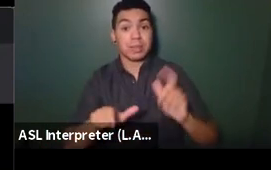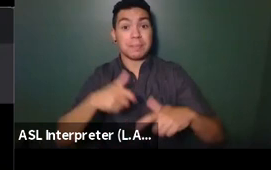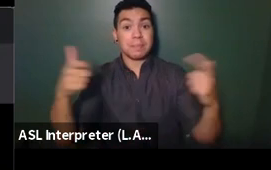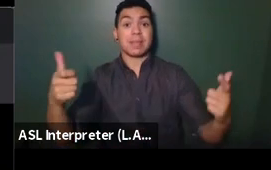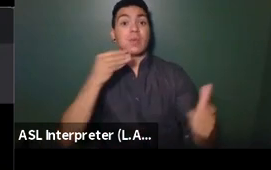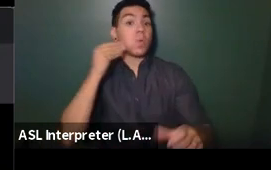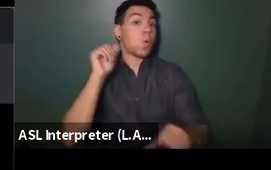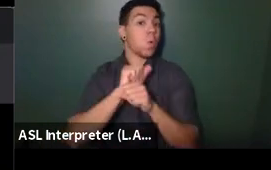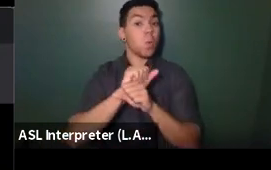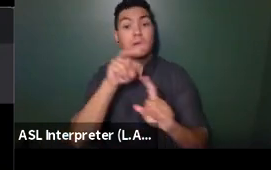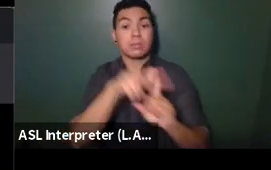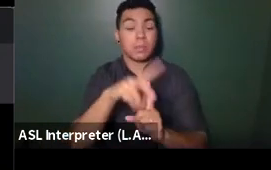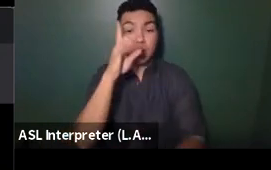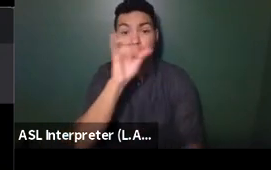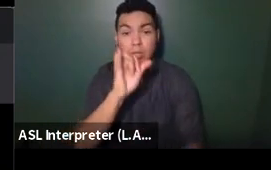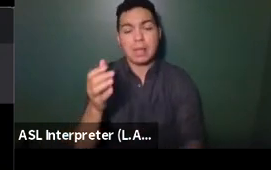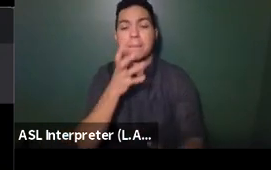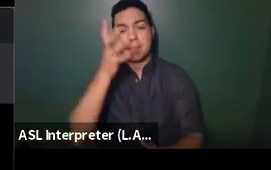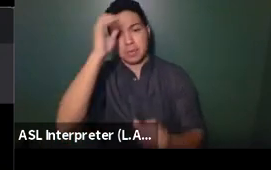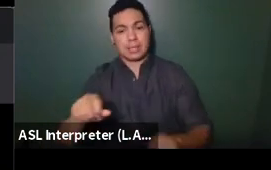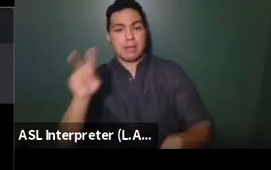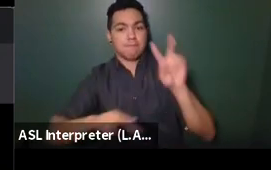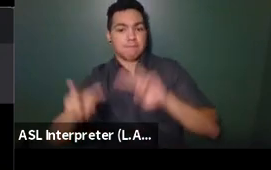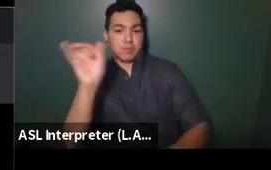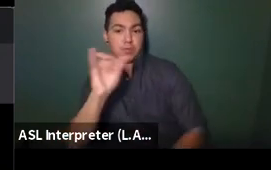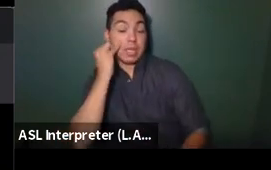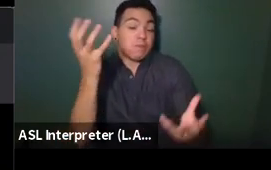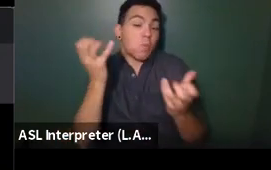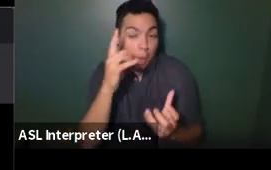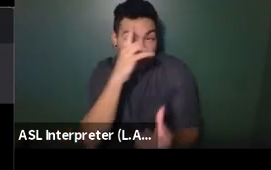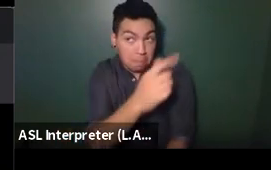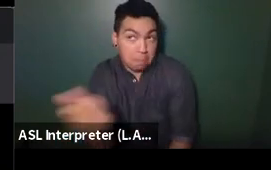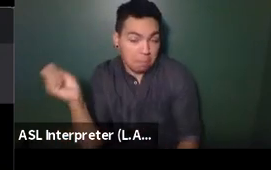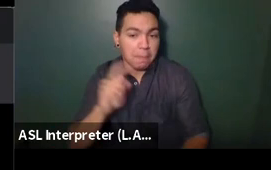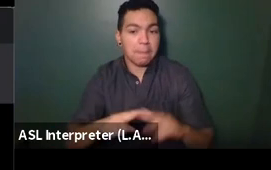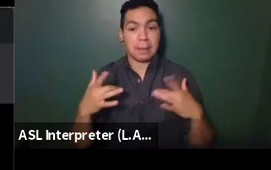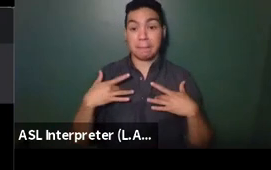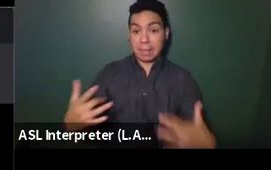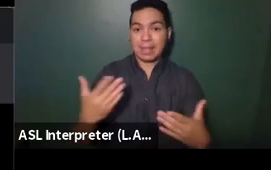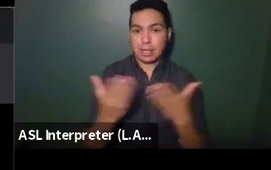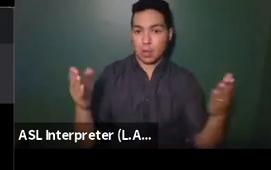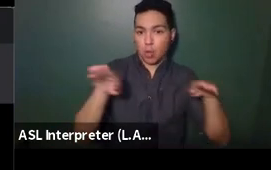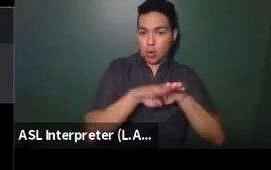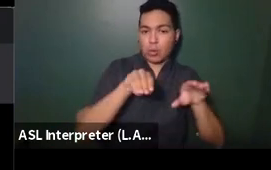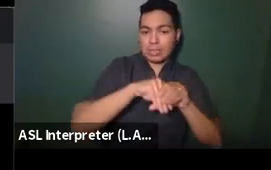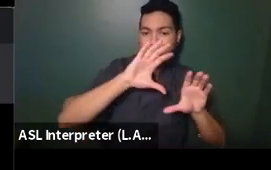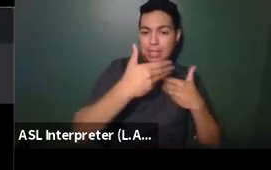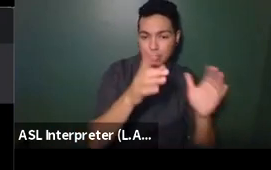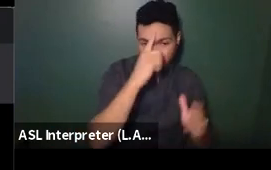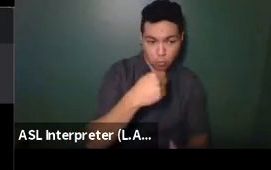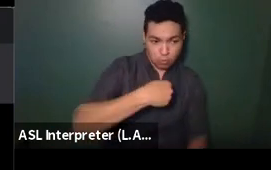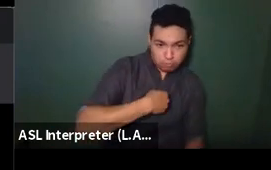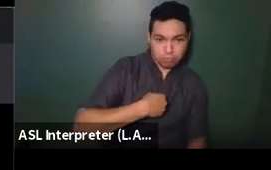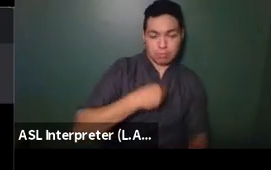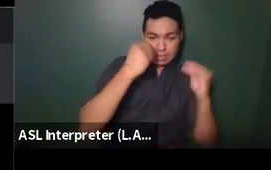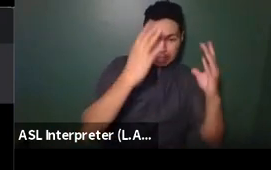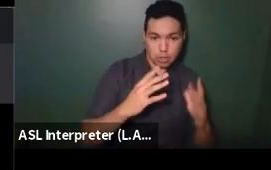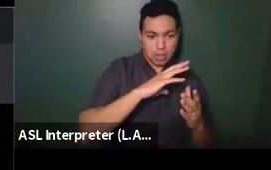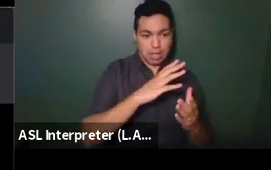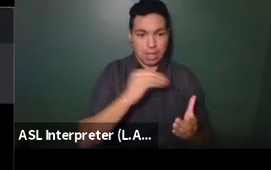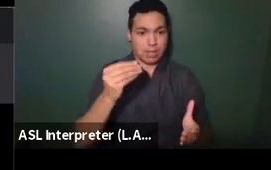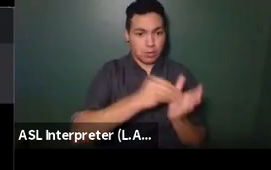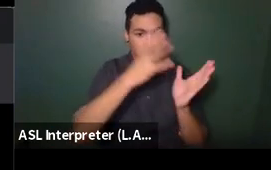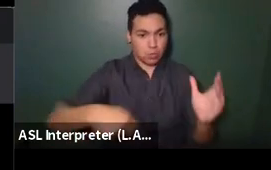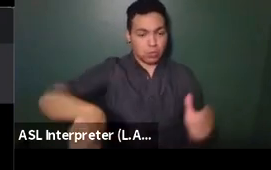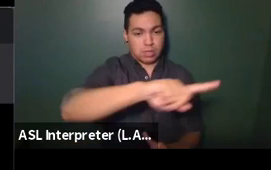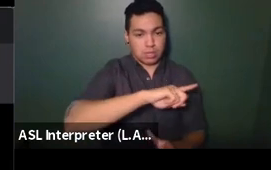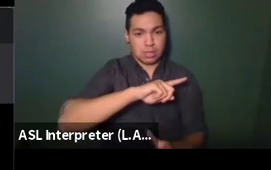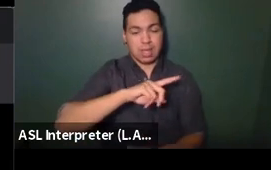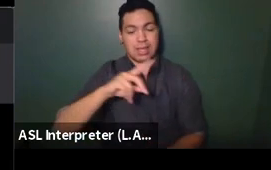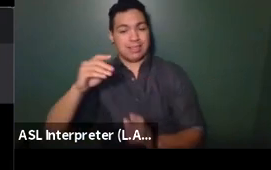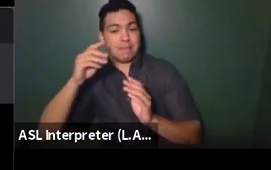Jeff Crawford: You could have parents be able to view that as well if that's something you want to do. But in general, things are closed in the classroom for you and your students you and your learners and parents only get to see that overview of what was happening.